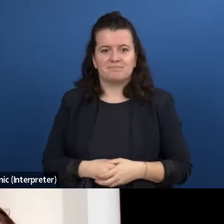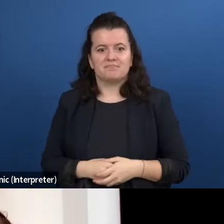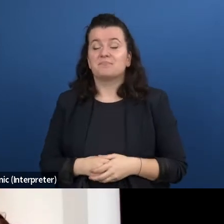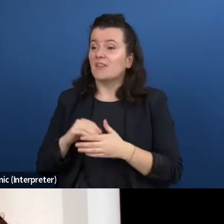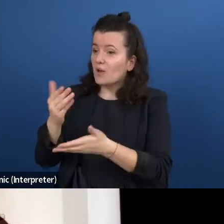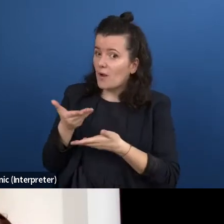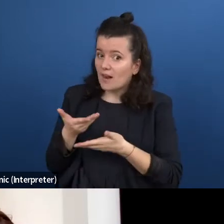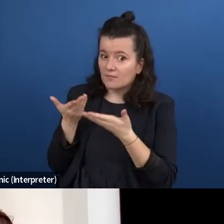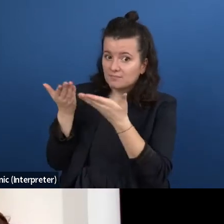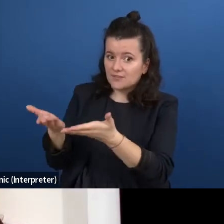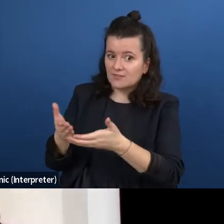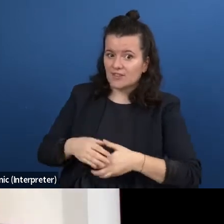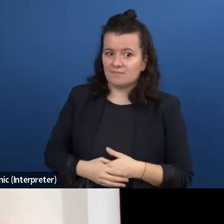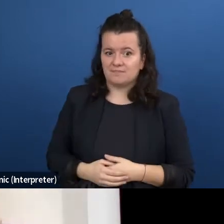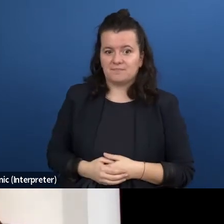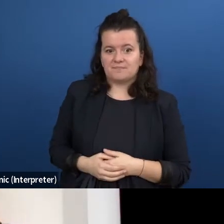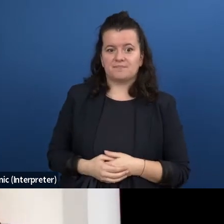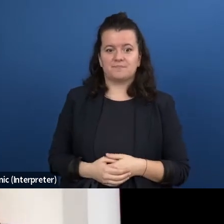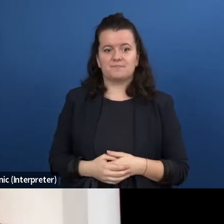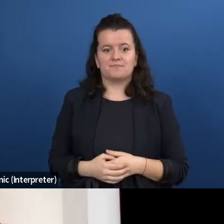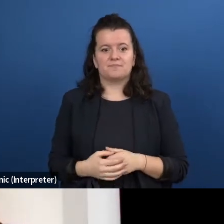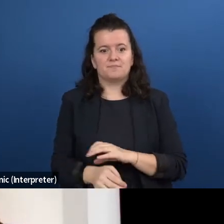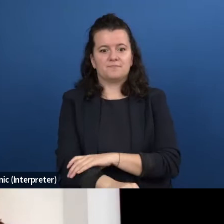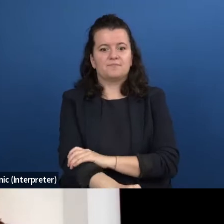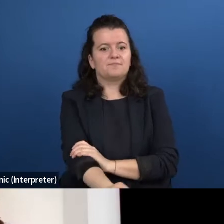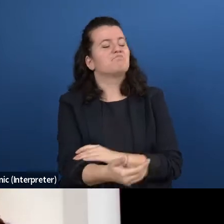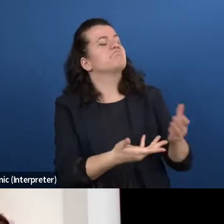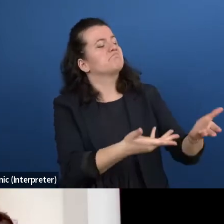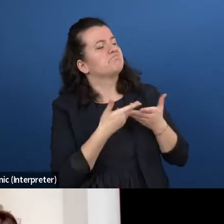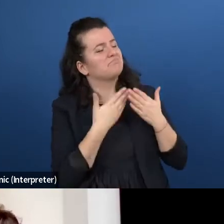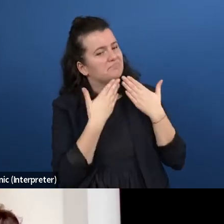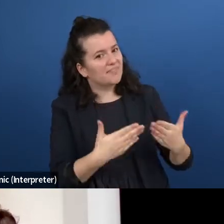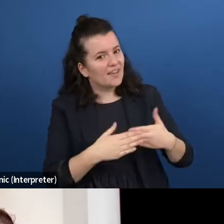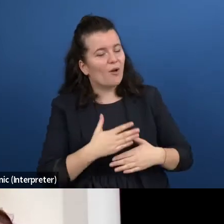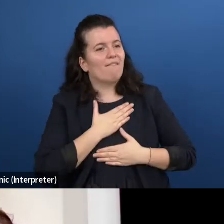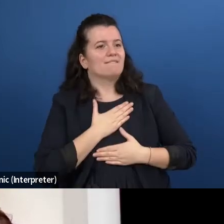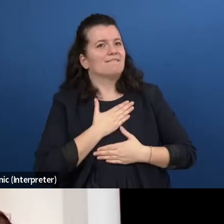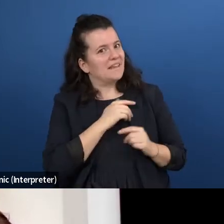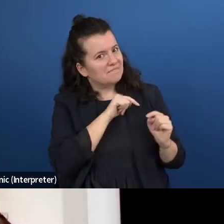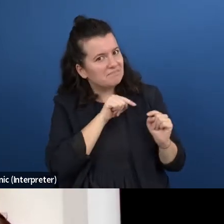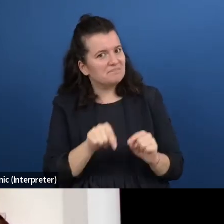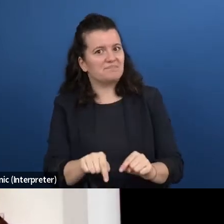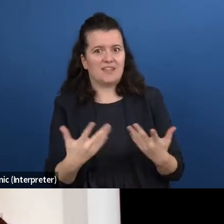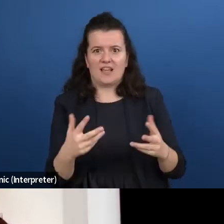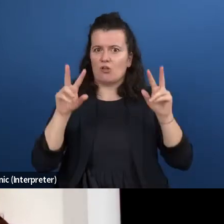and talk about a subject which is quite unknown, and on which there is little information.